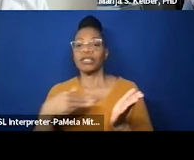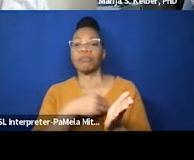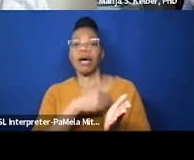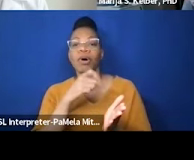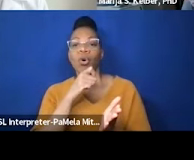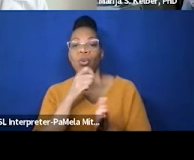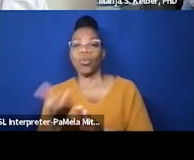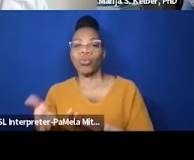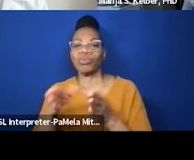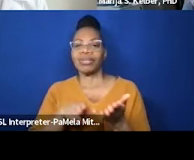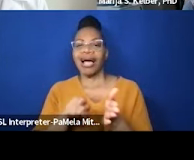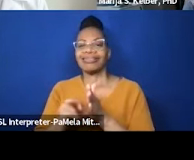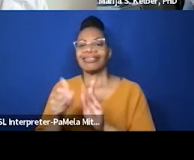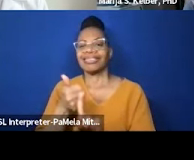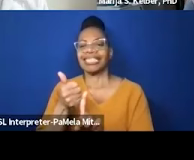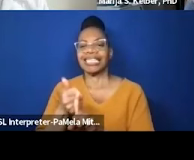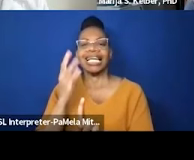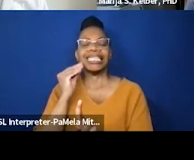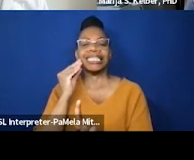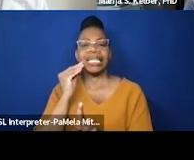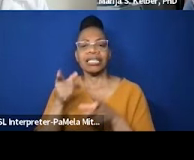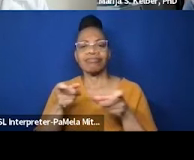had experienced administrative or legal issues.